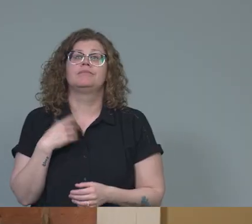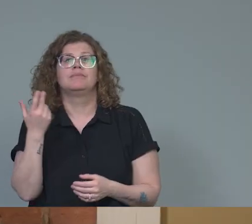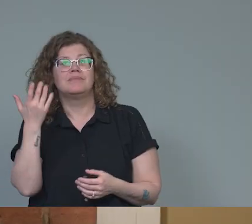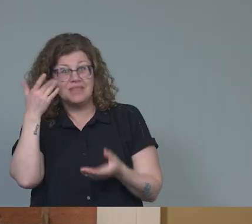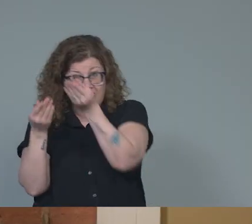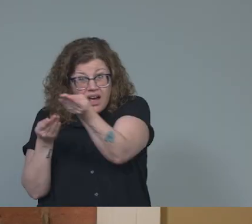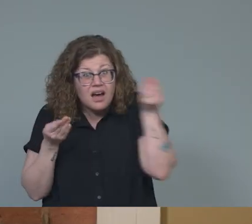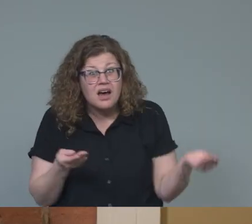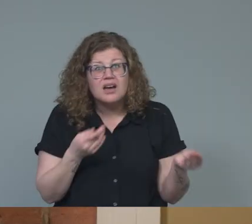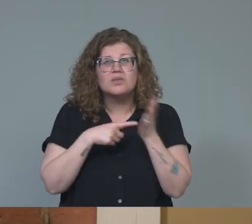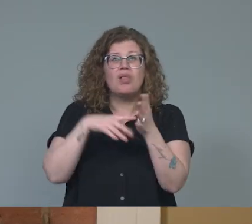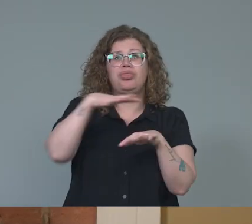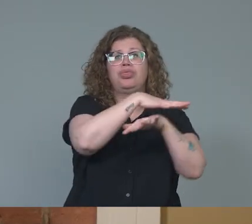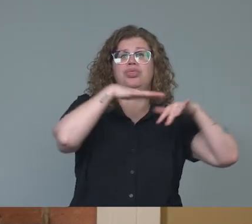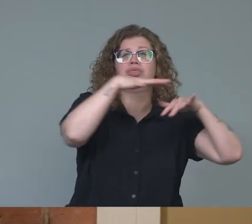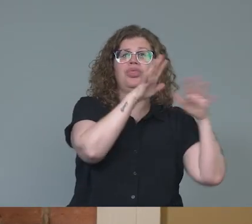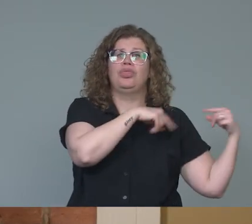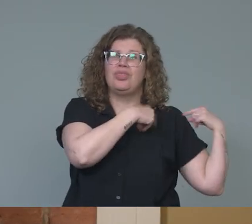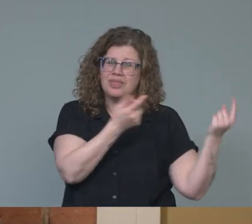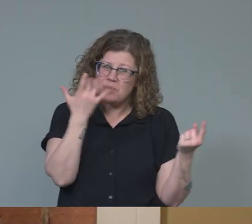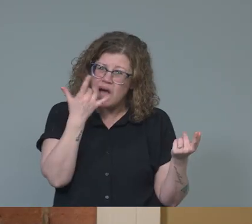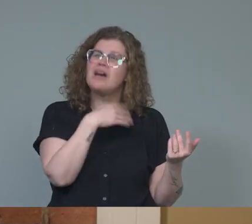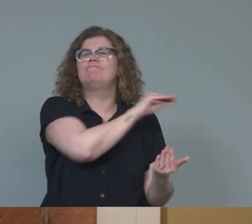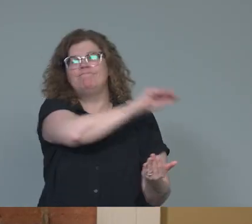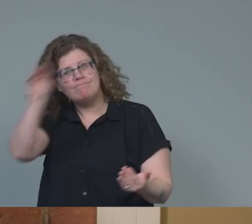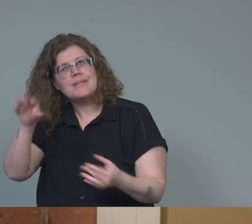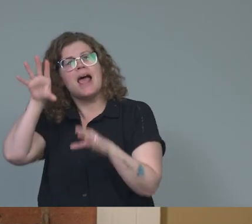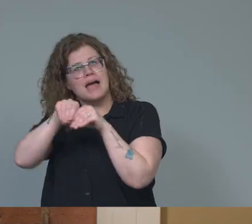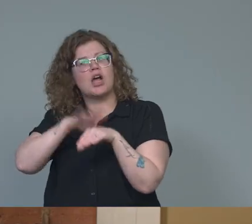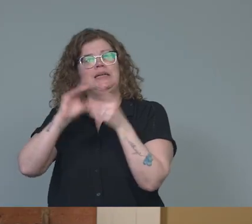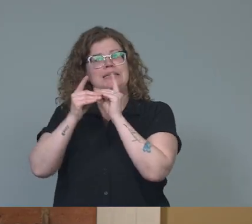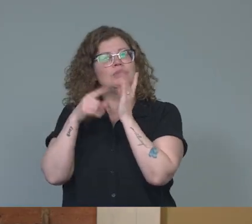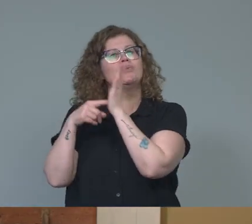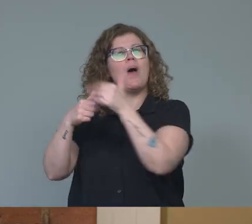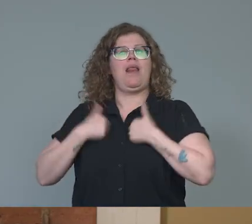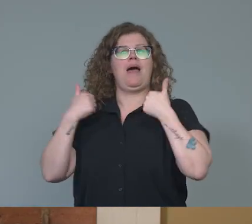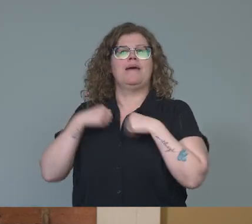A project that did that really, really well was of my friends Rawry and Pohly who did, Lost and Found at the Chinese